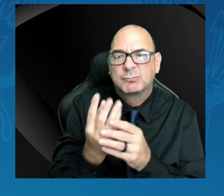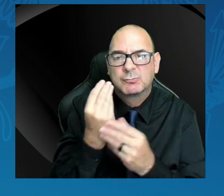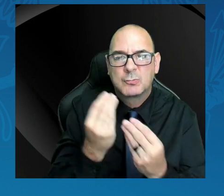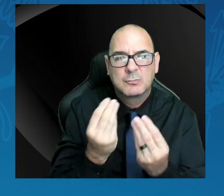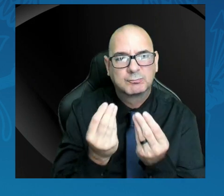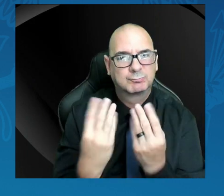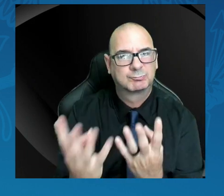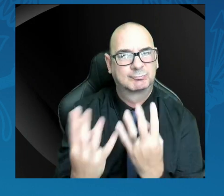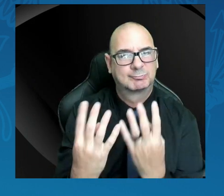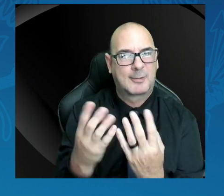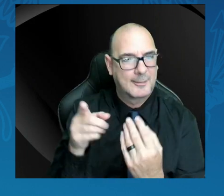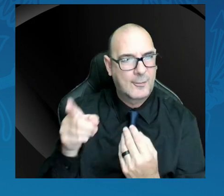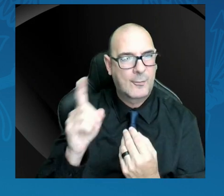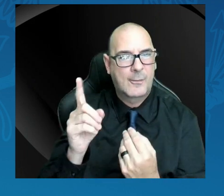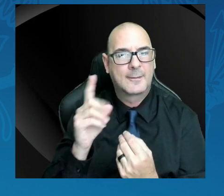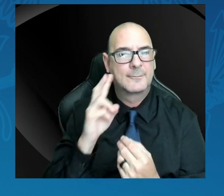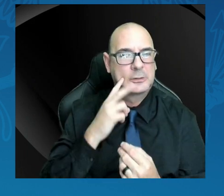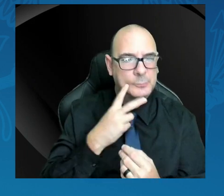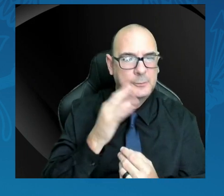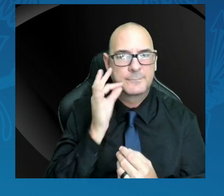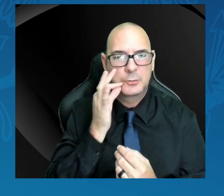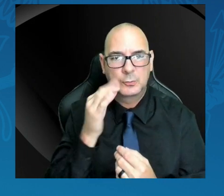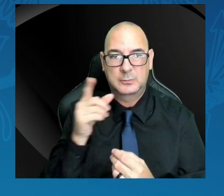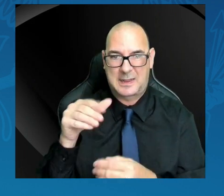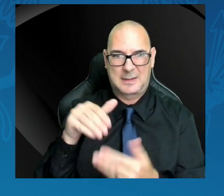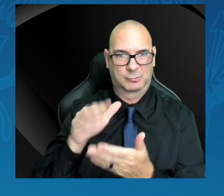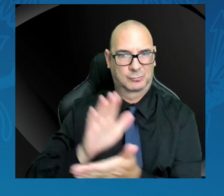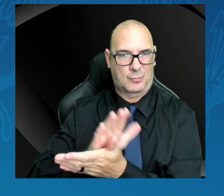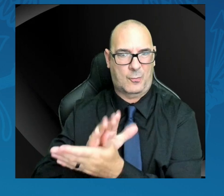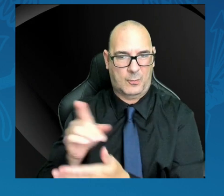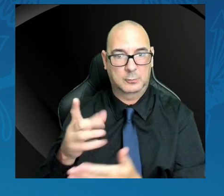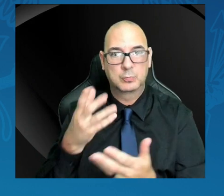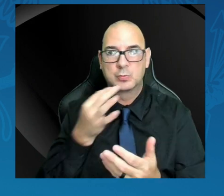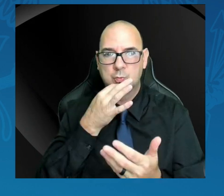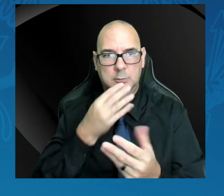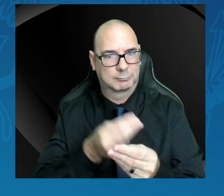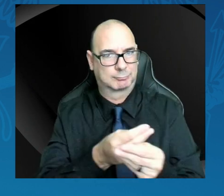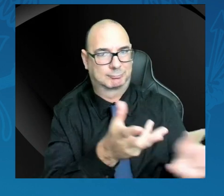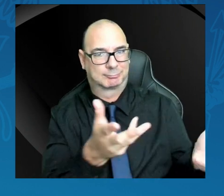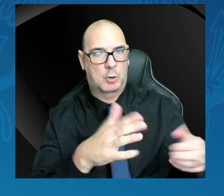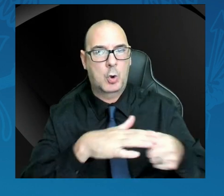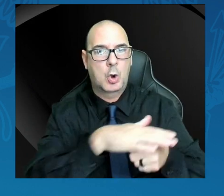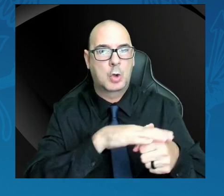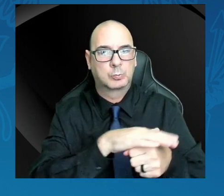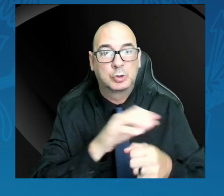fresh produce to our local shelters and soup kitchens. Not only do we want to help feed our community,